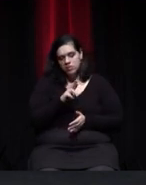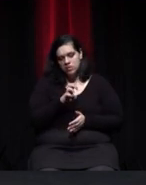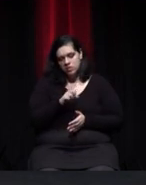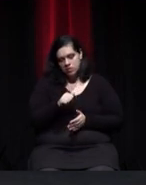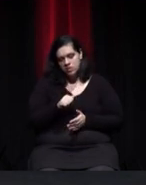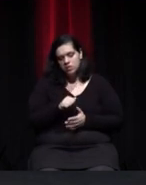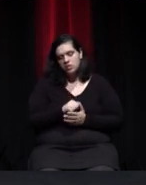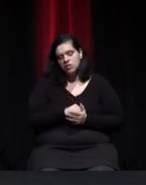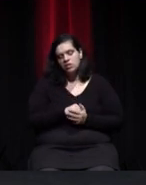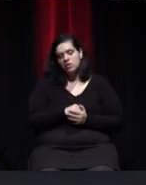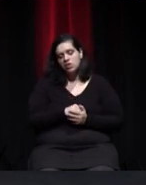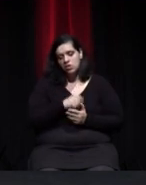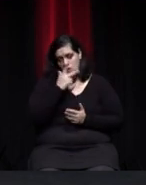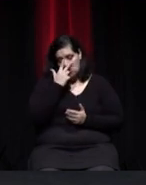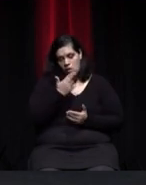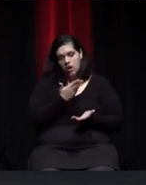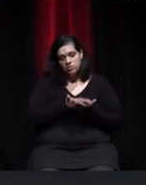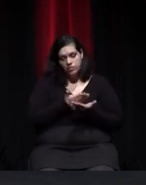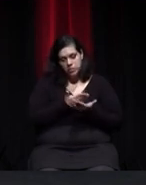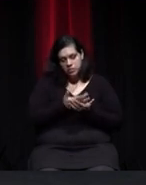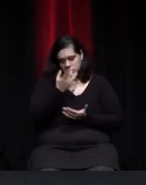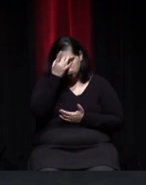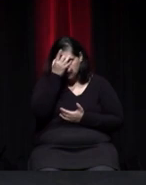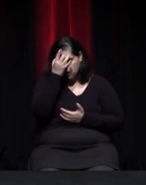I think the formation of political and social awareness today